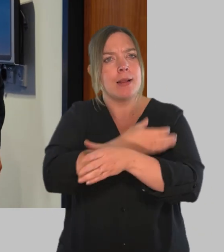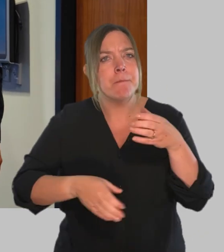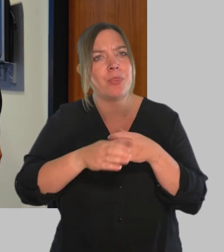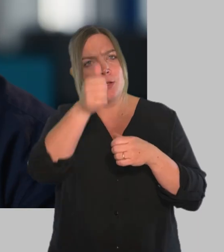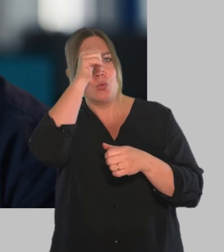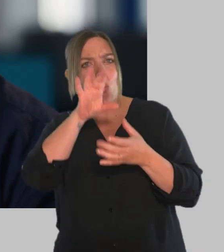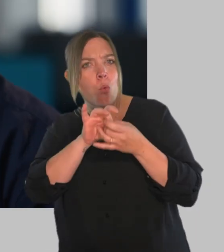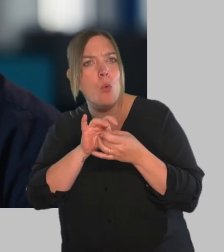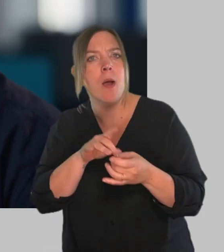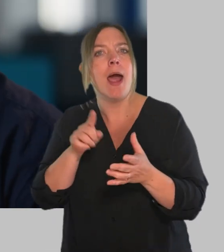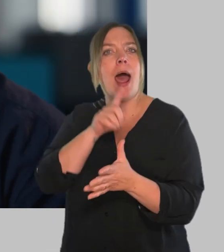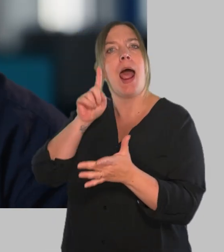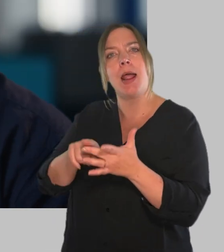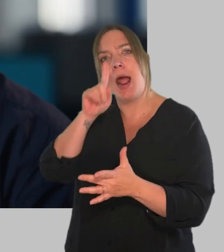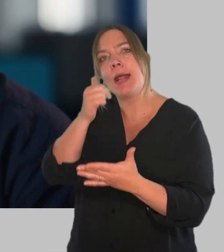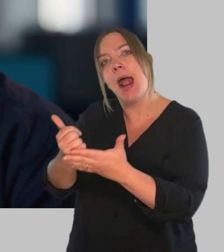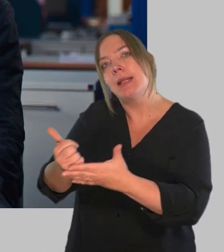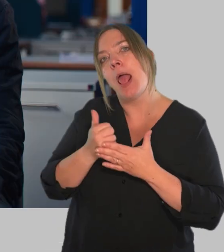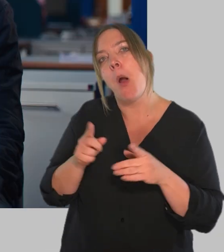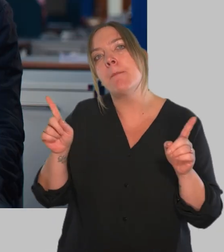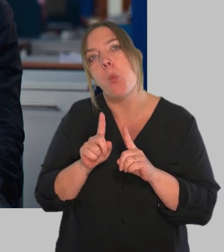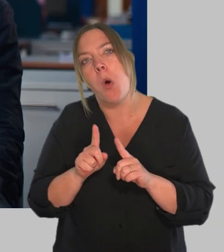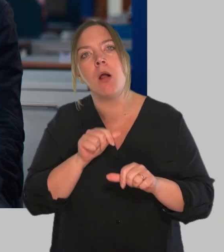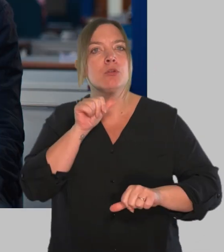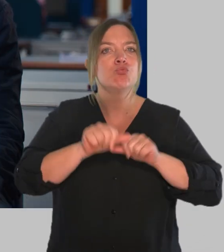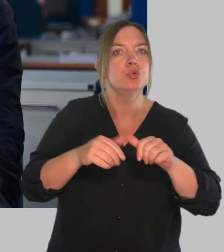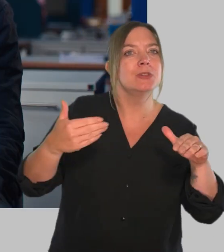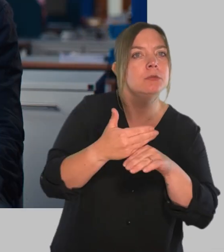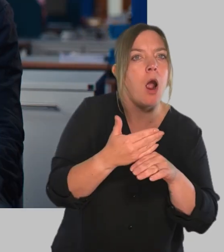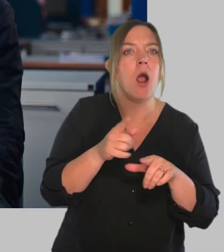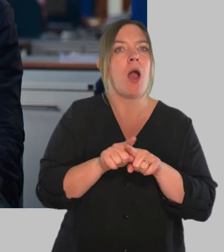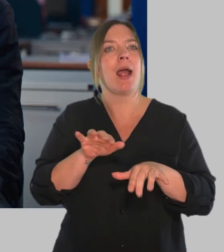So my hope for the impact of AI in health care is very much that it will improve the quality of the care.